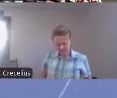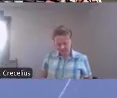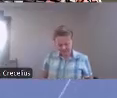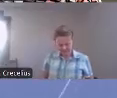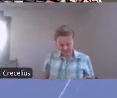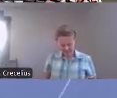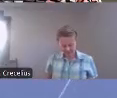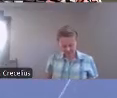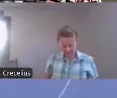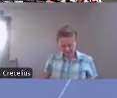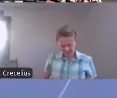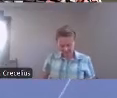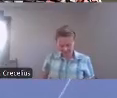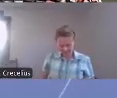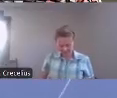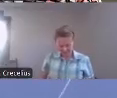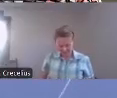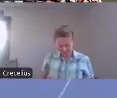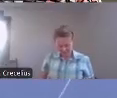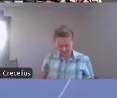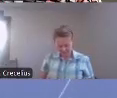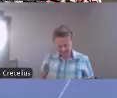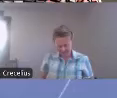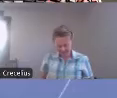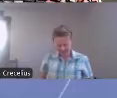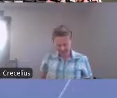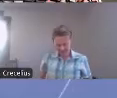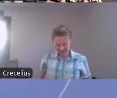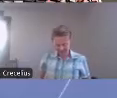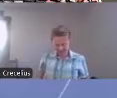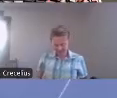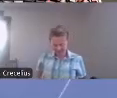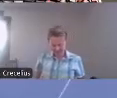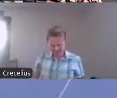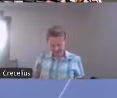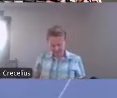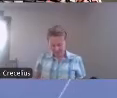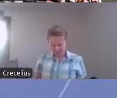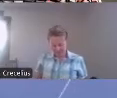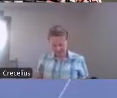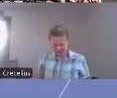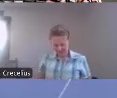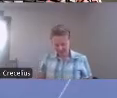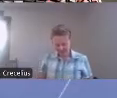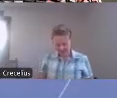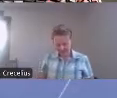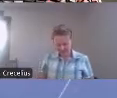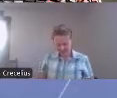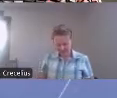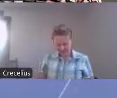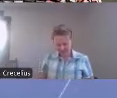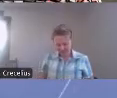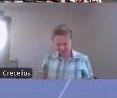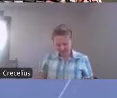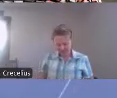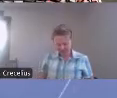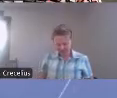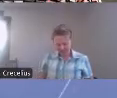to recruit participants for this study, to deliver the intervention, and to support the data collection efforts.